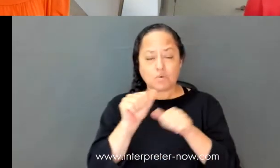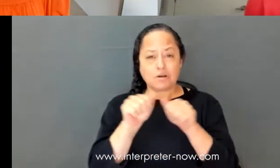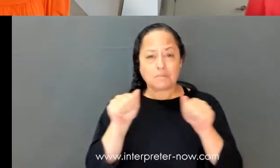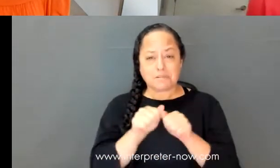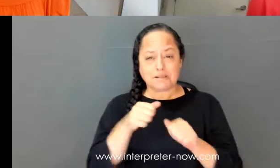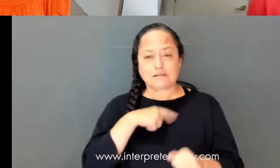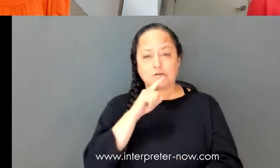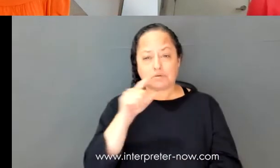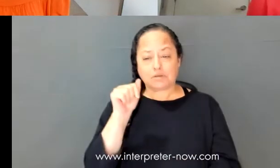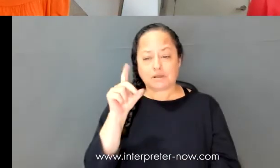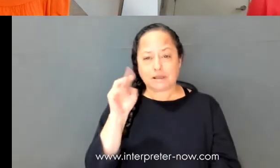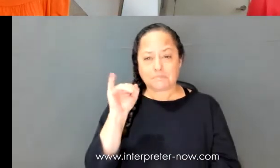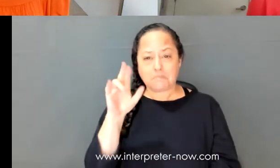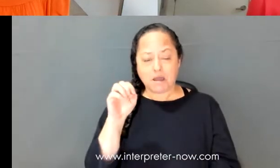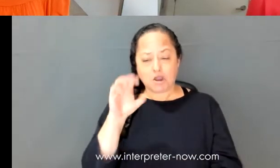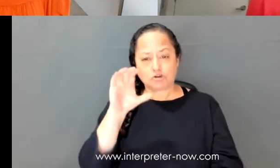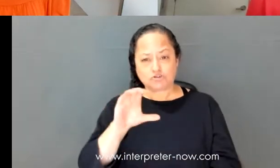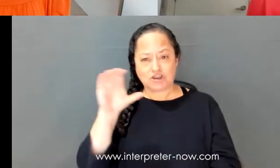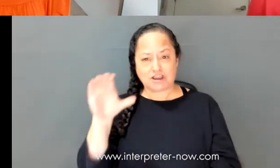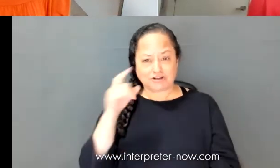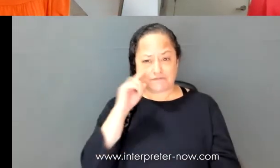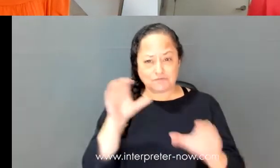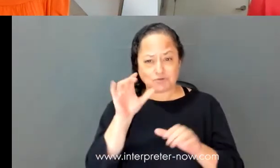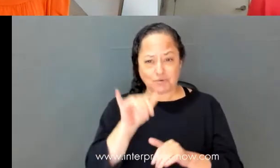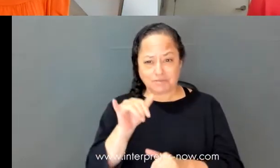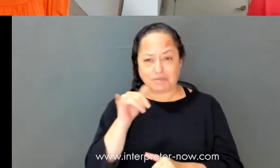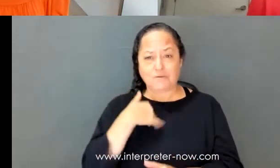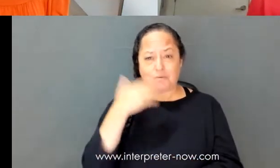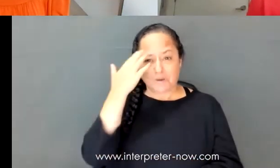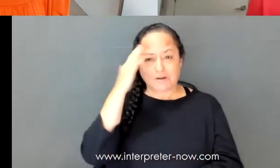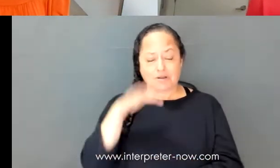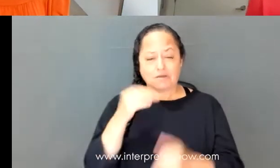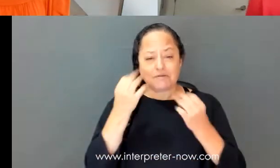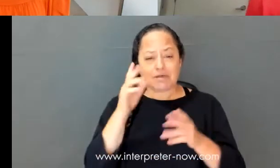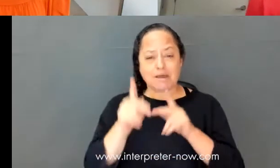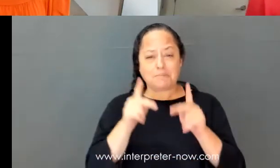Change Catalyst for doing this, is because we know that for a lot of people, that might